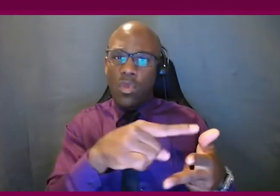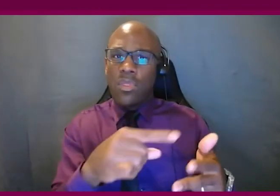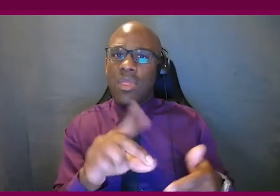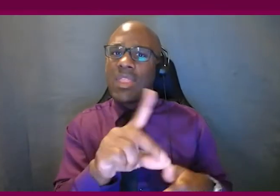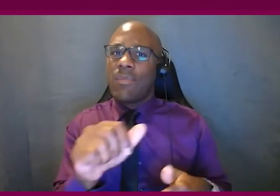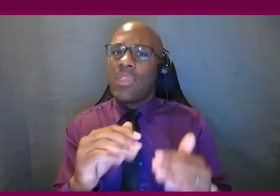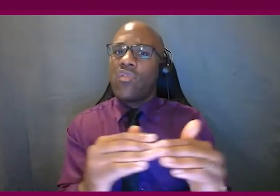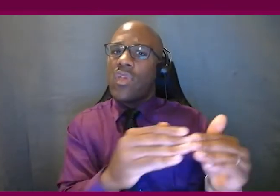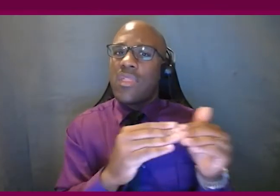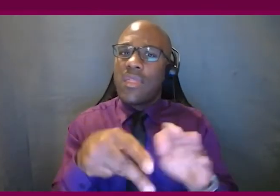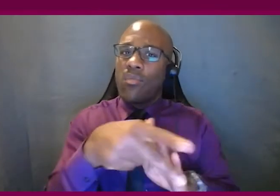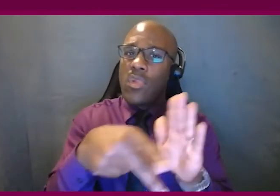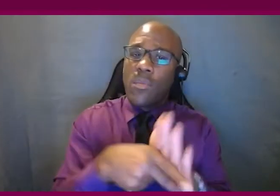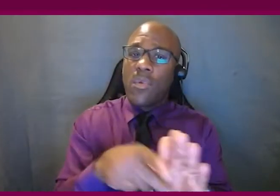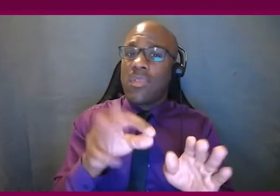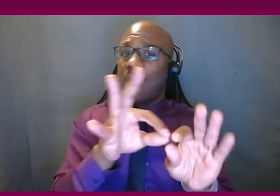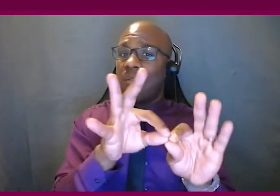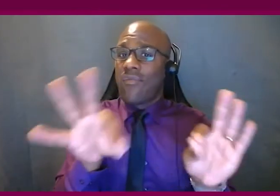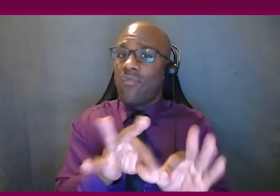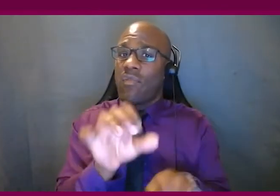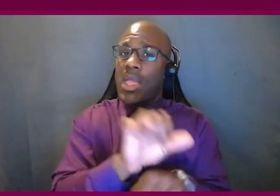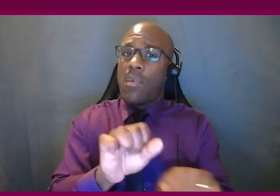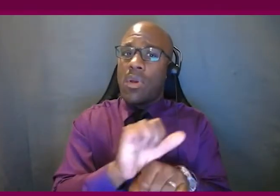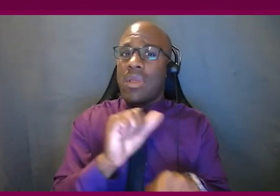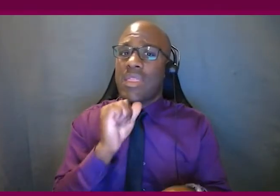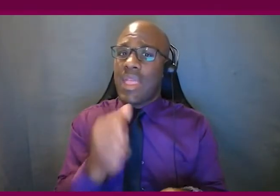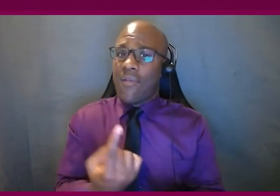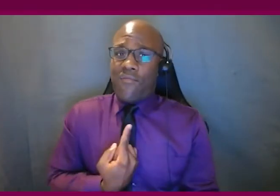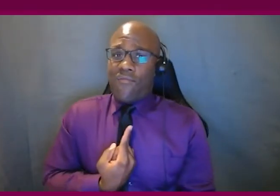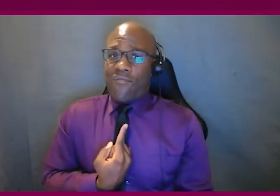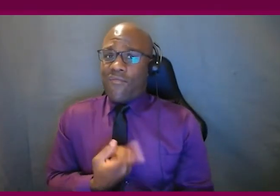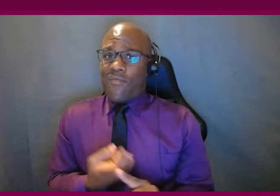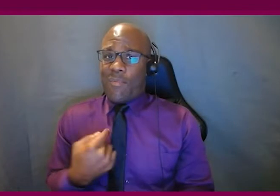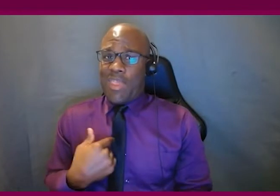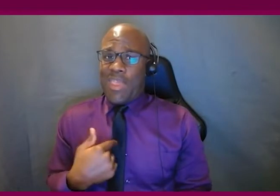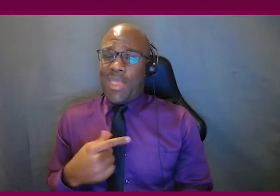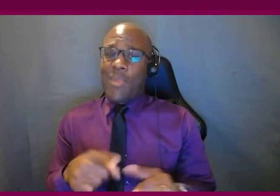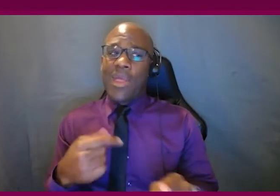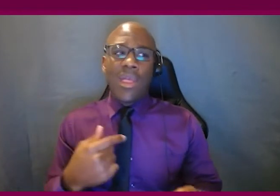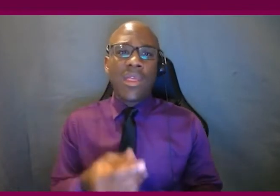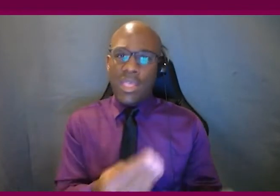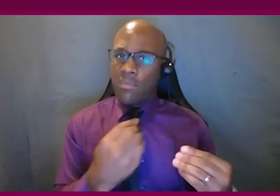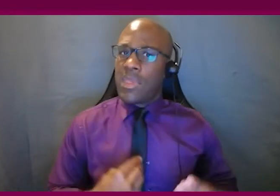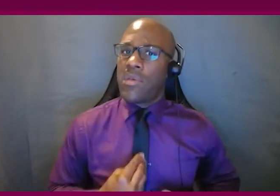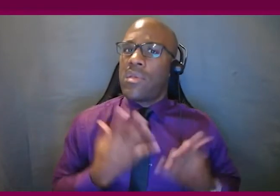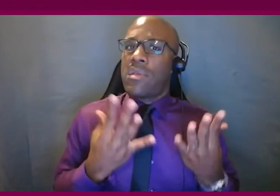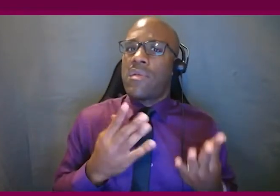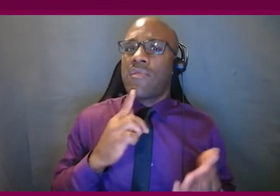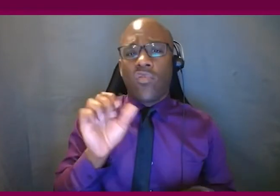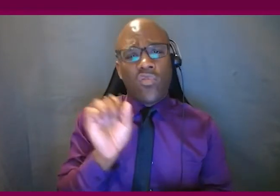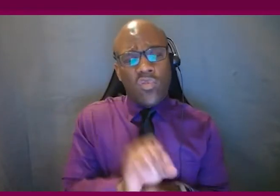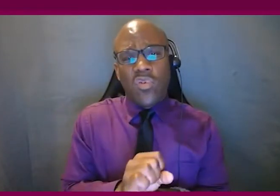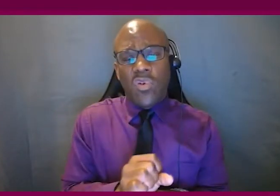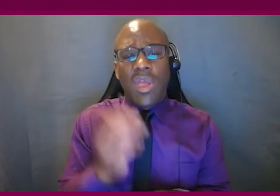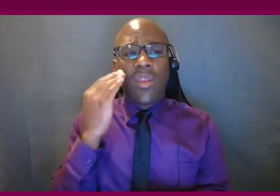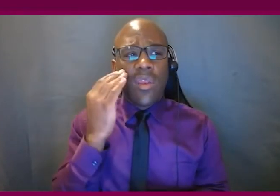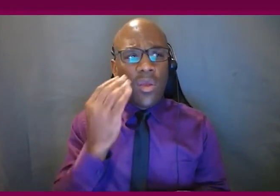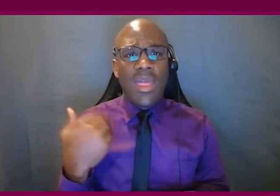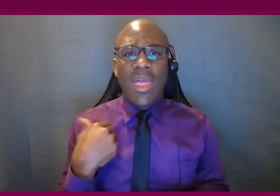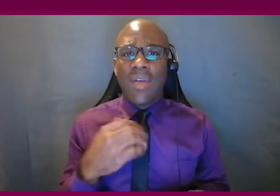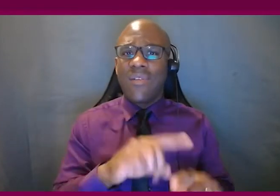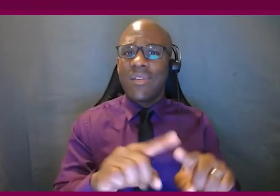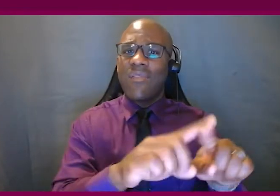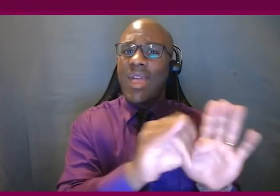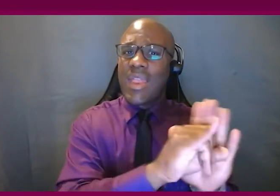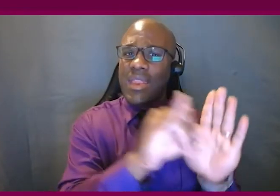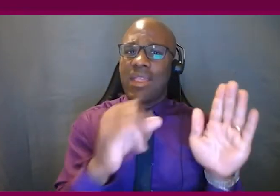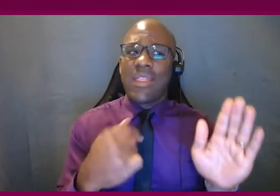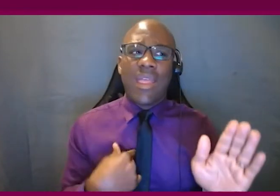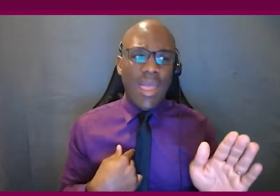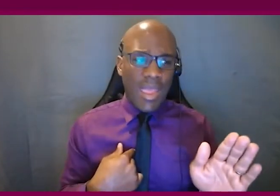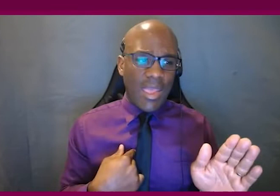identities that I hold as a white cis heterosexual woman within the disability community.